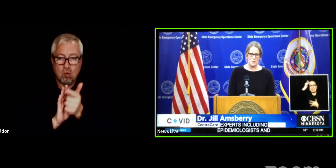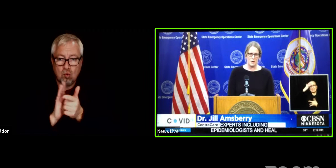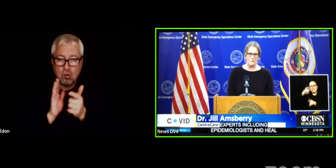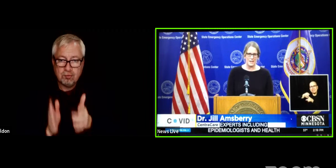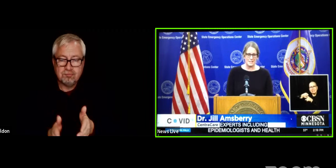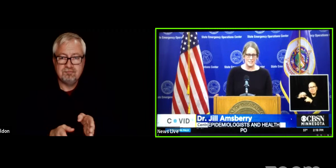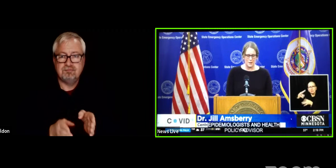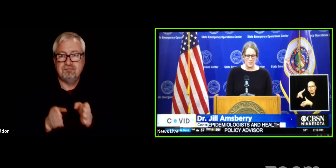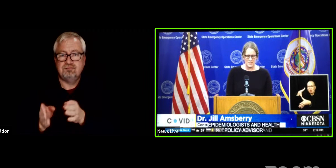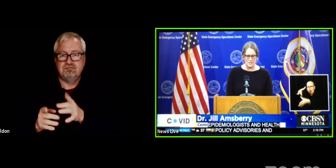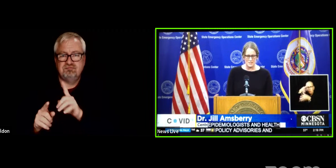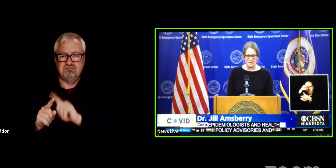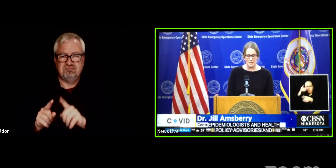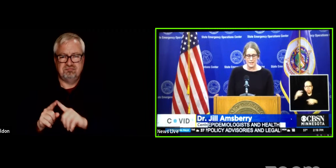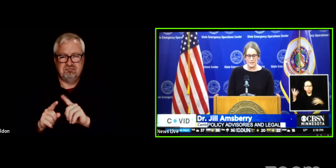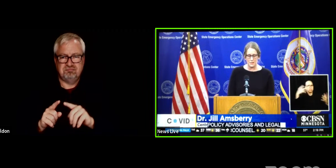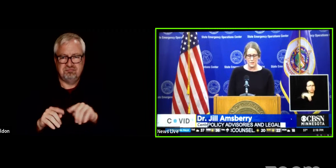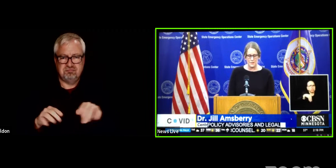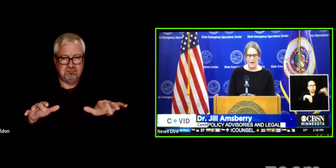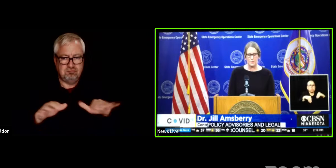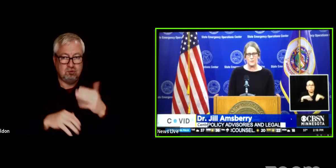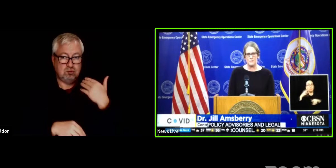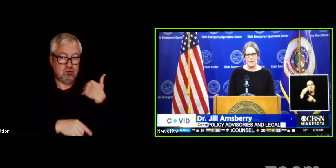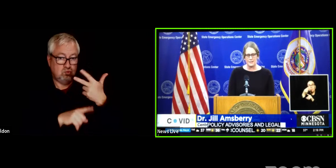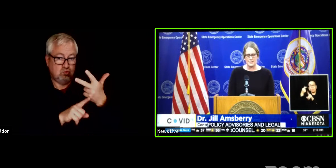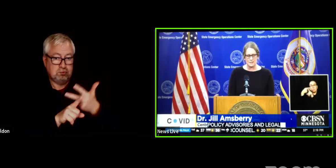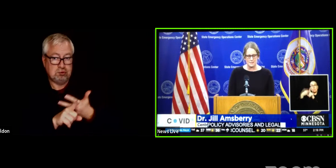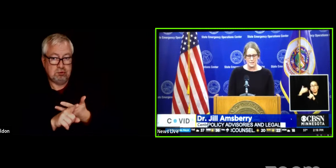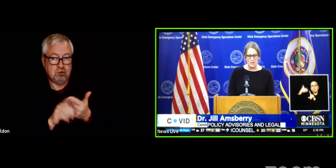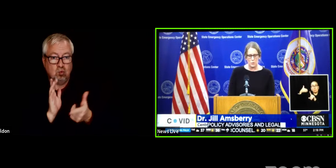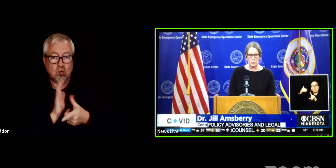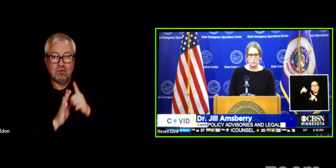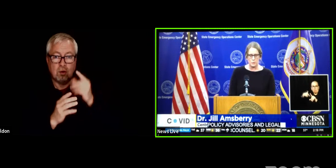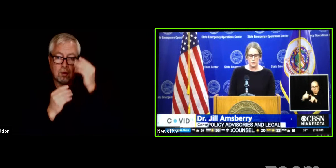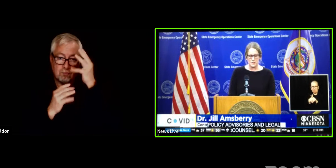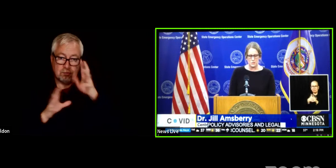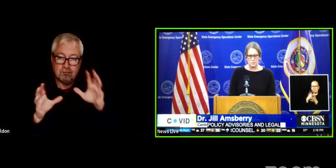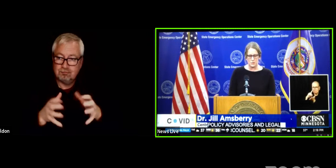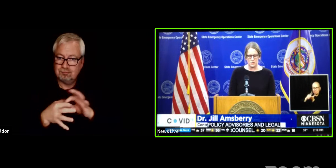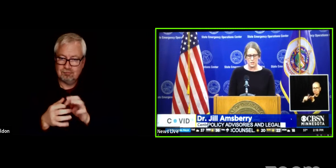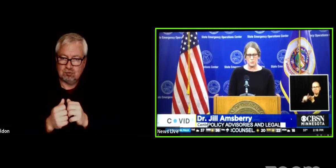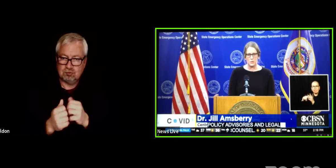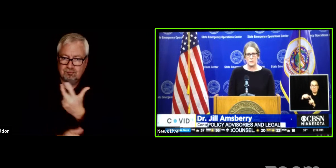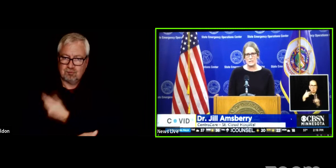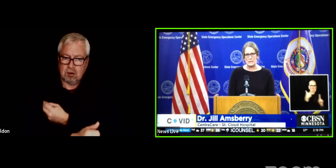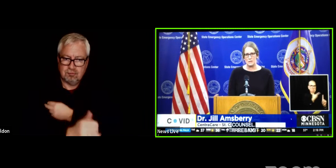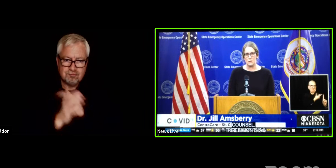ABOUT VACCINE DEVELOPMENT AND THE LIKELIHOOD THAT WHEN THE VACCINES WERE APPROVED FOR DISTRIBUTION, WE WOULD NEED-OR